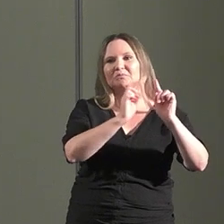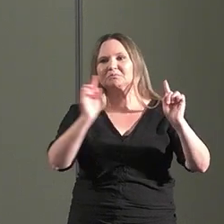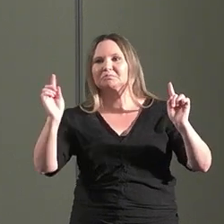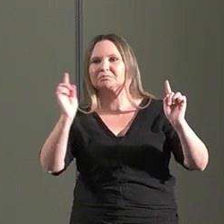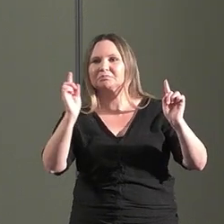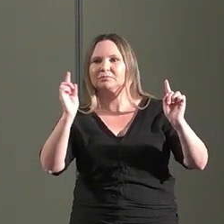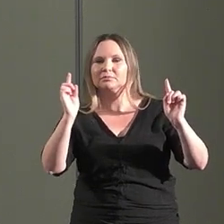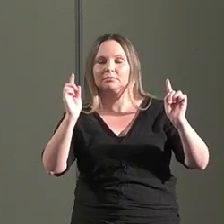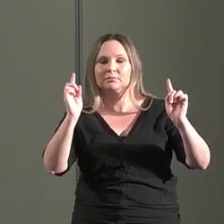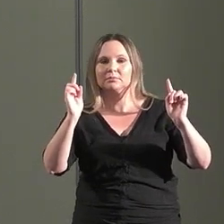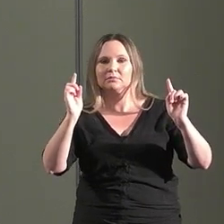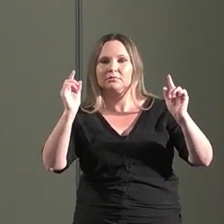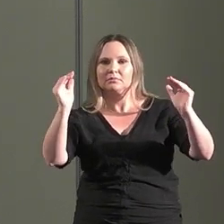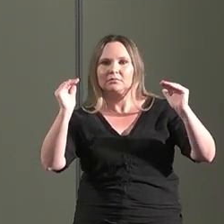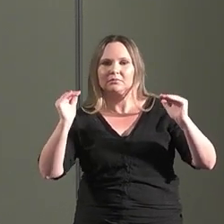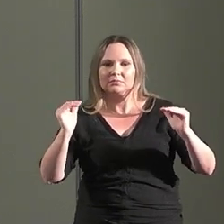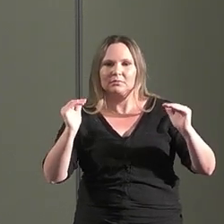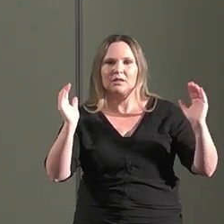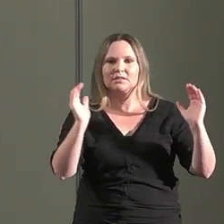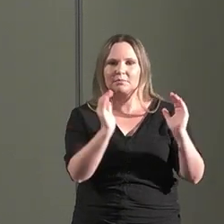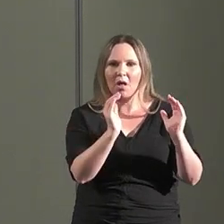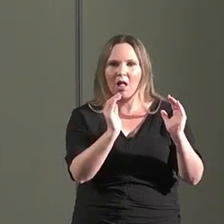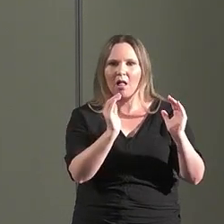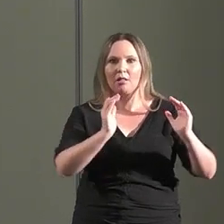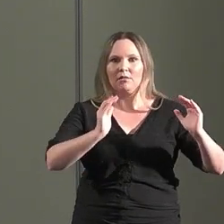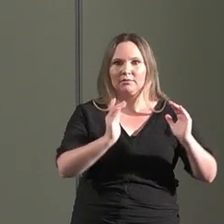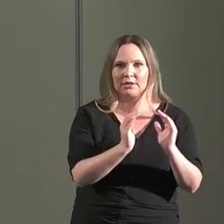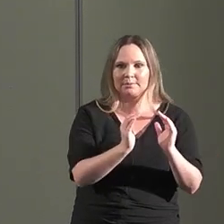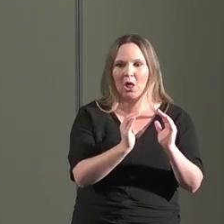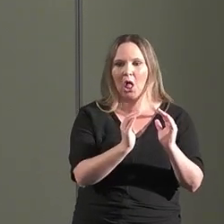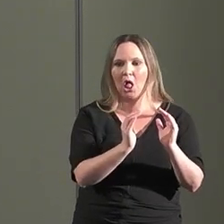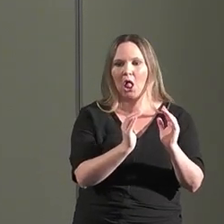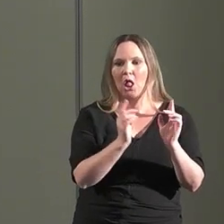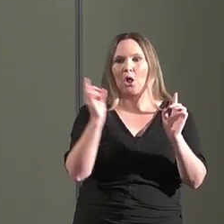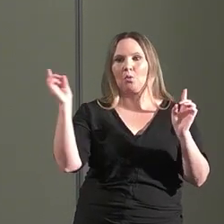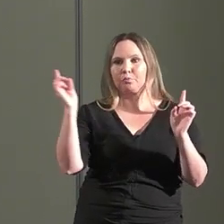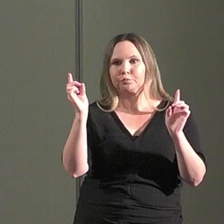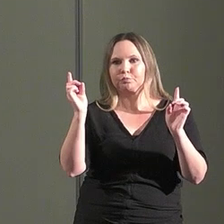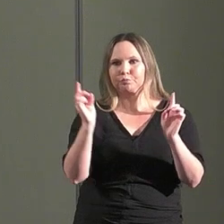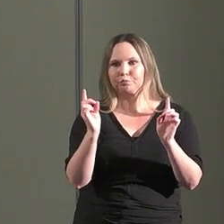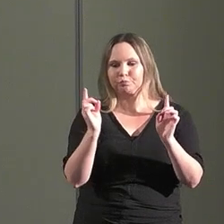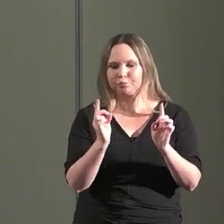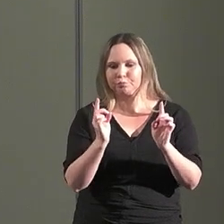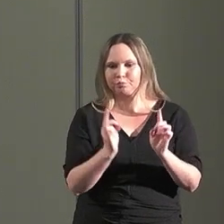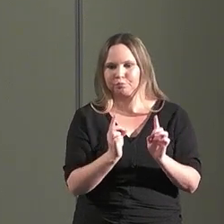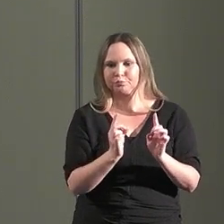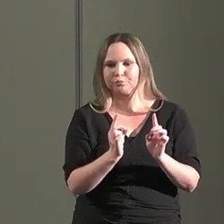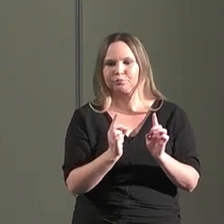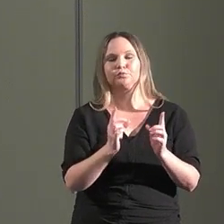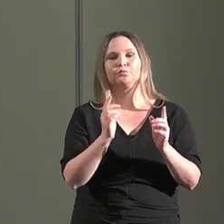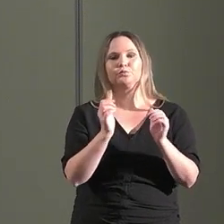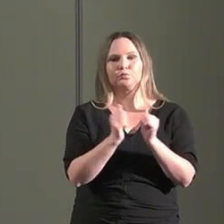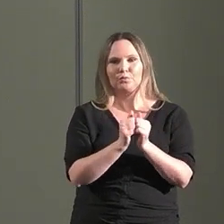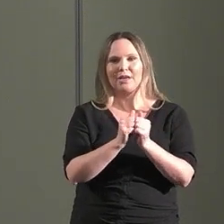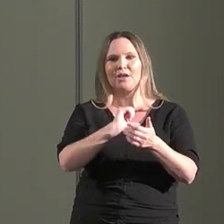And we get into small, and very small, and exclusively, grad or professional schools,